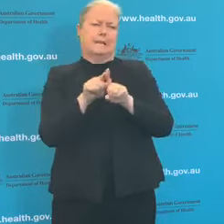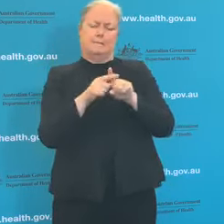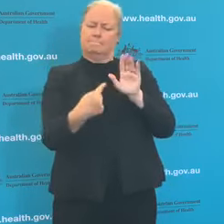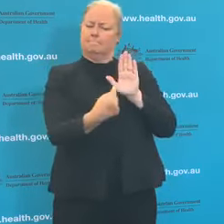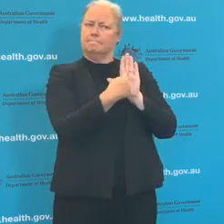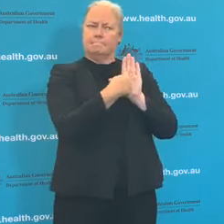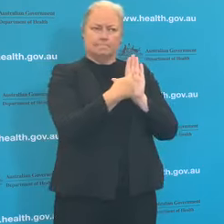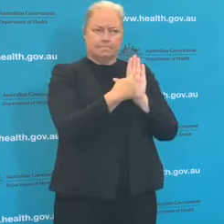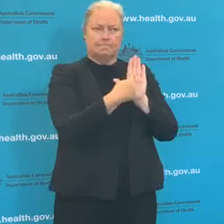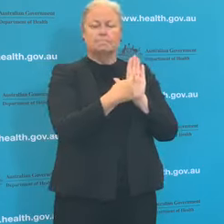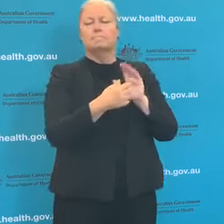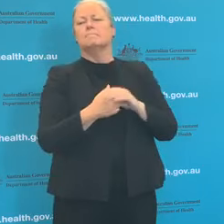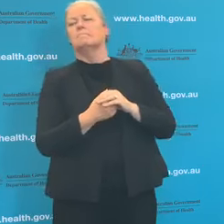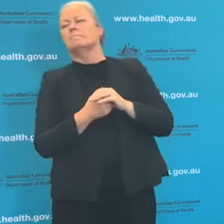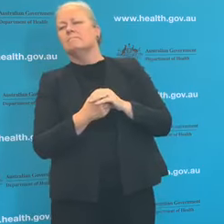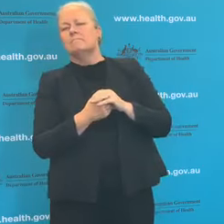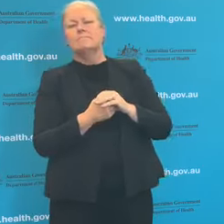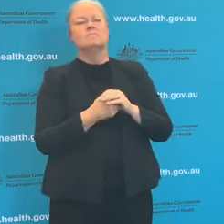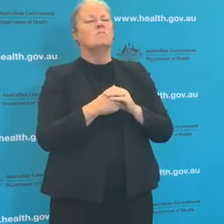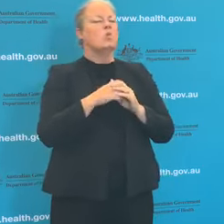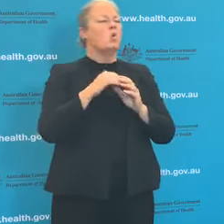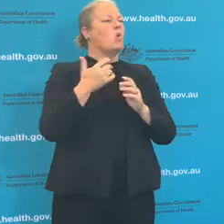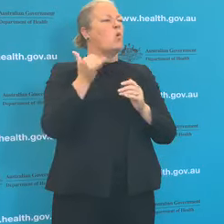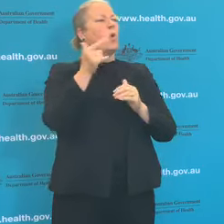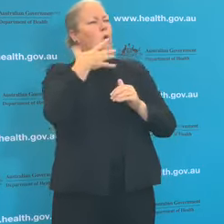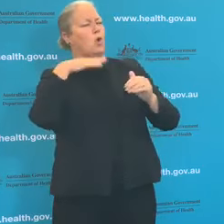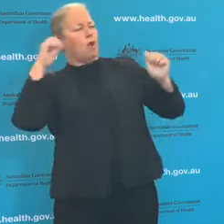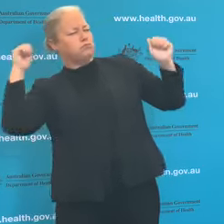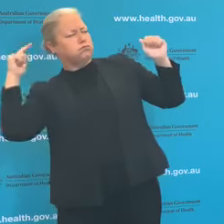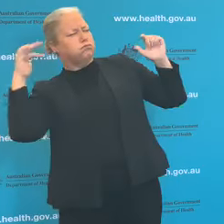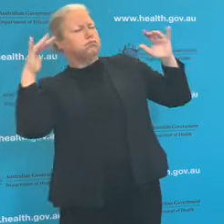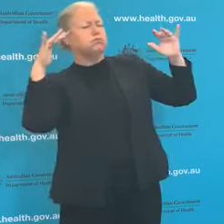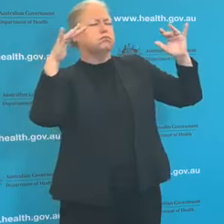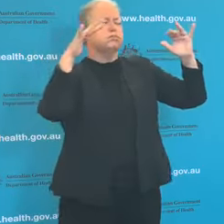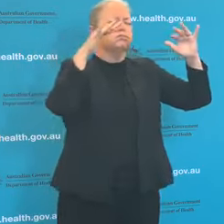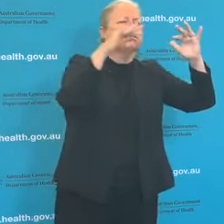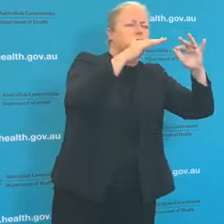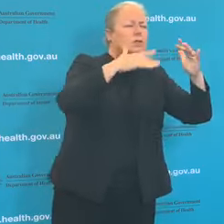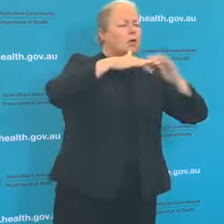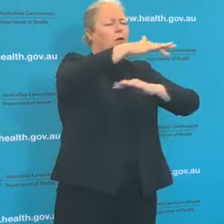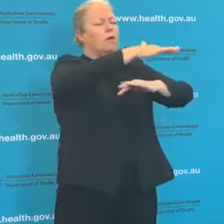very large closed packed crowds until we've got rid of this virus. So,